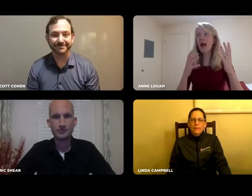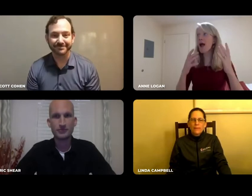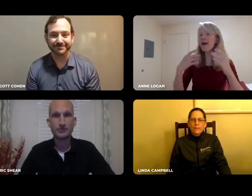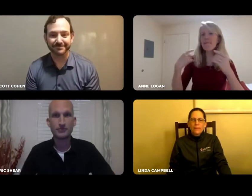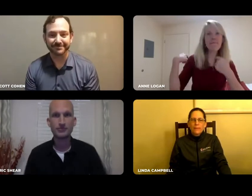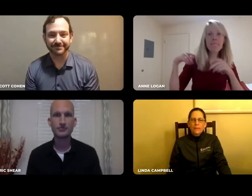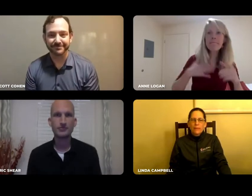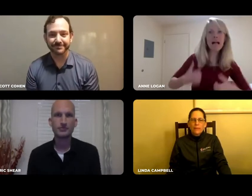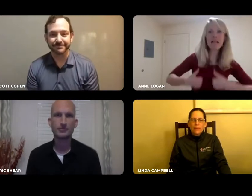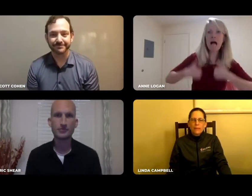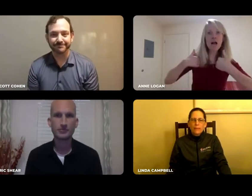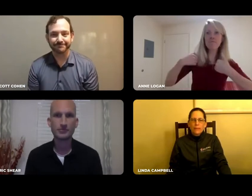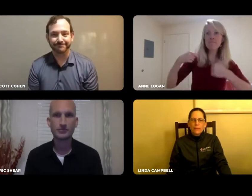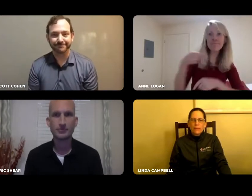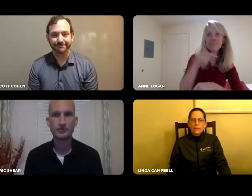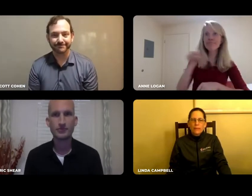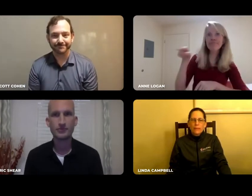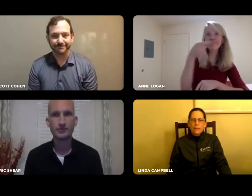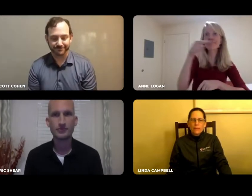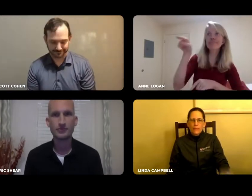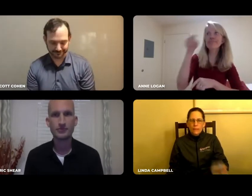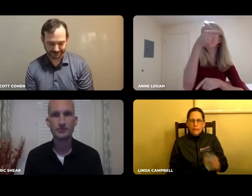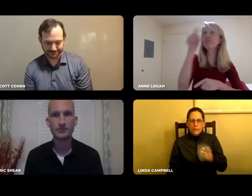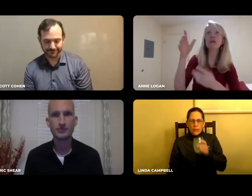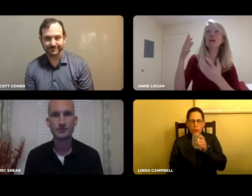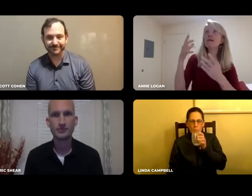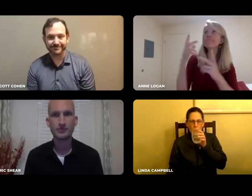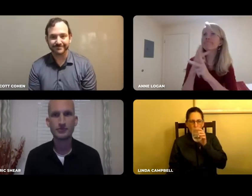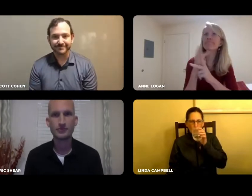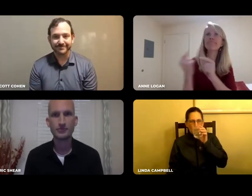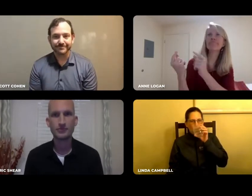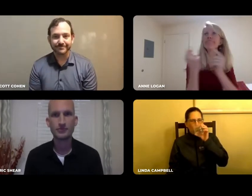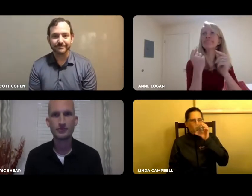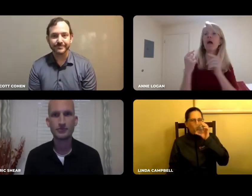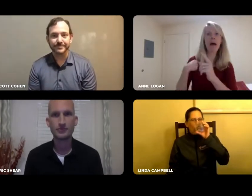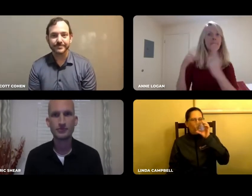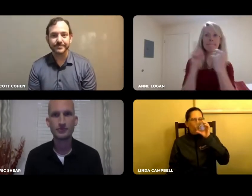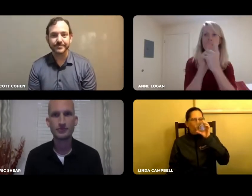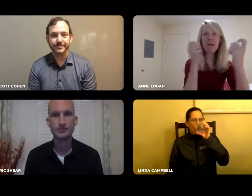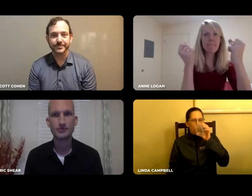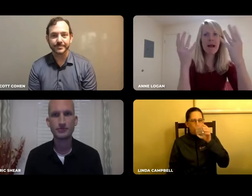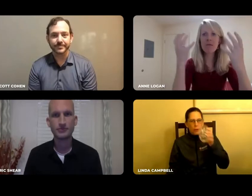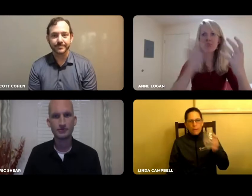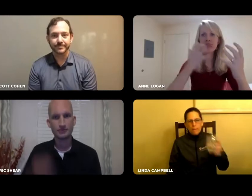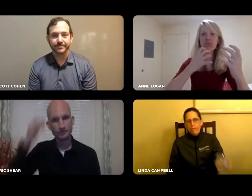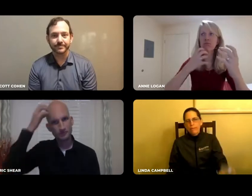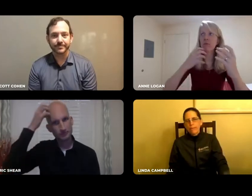My life took a path of where I met a lot of amazing people